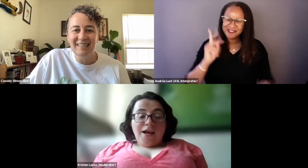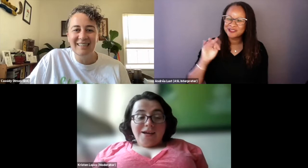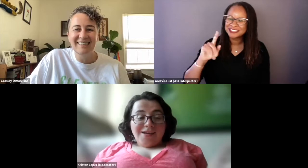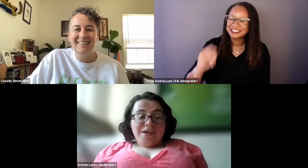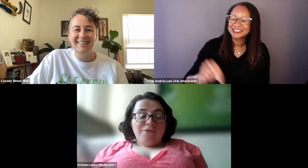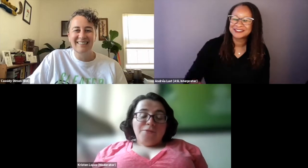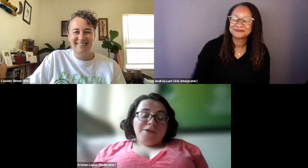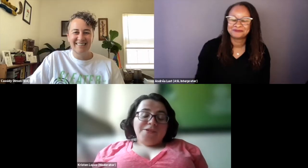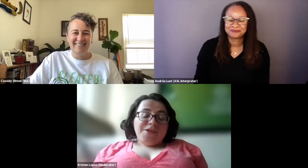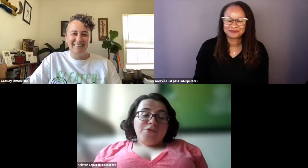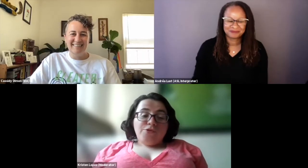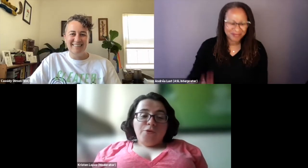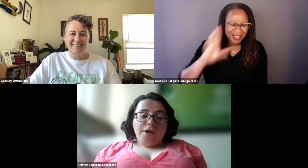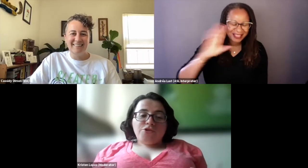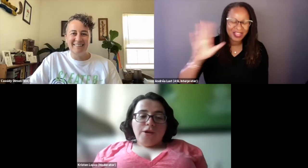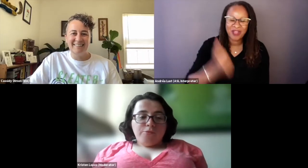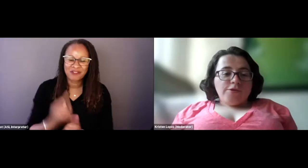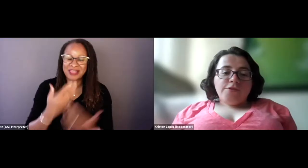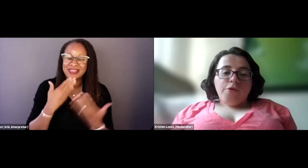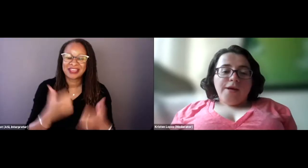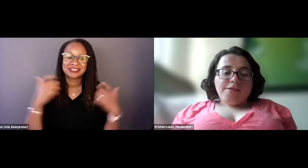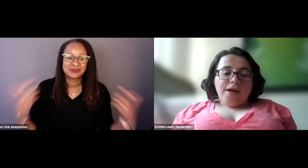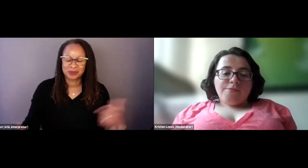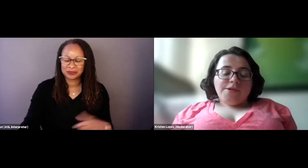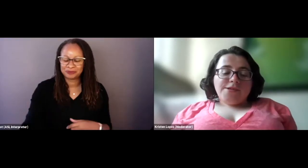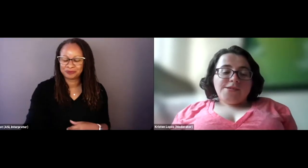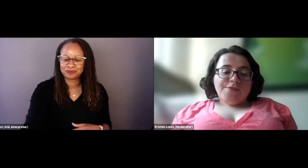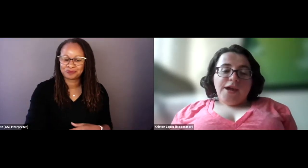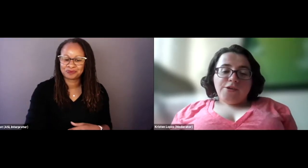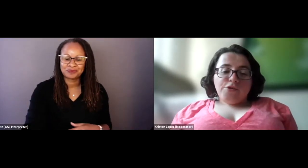Hi everybody, thank you so much. I'm Kristen Lopez, I am the TV editor